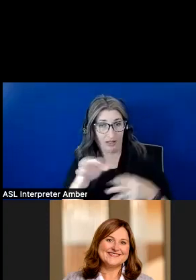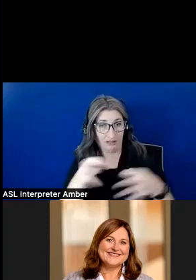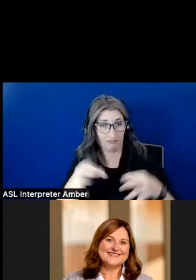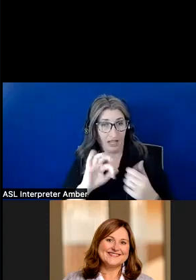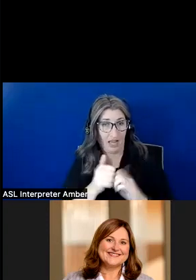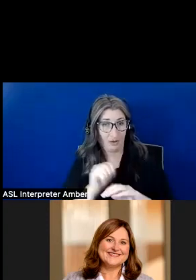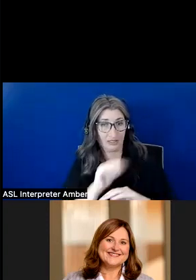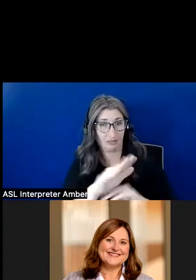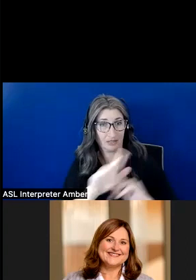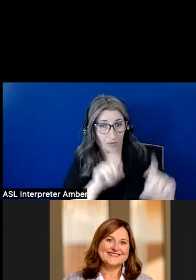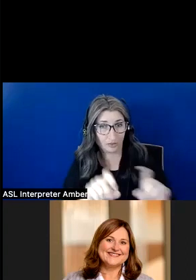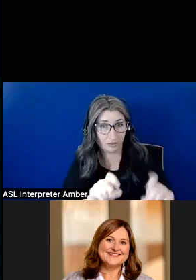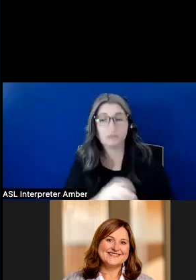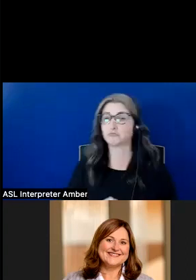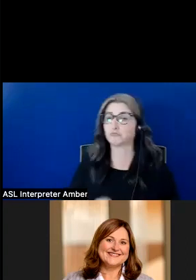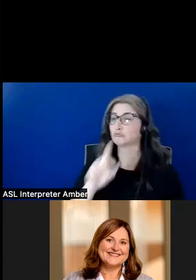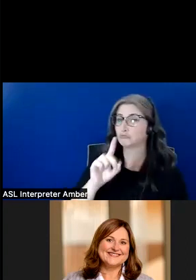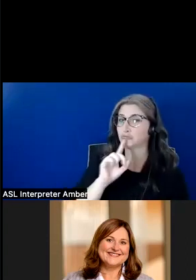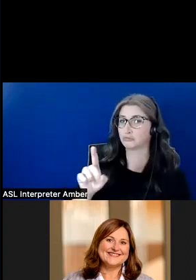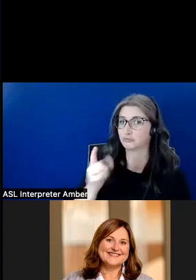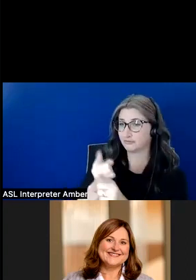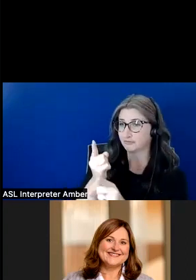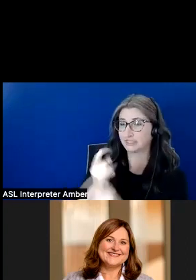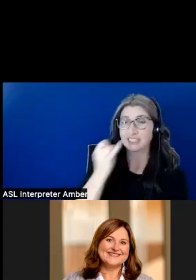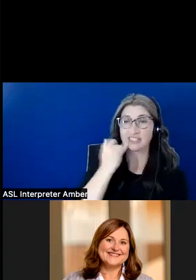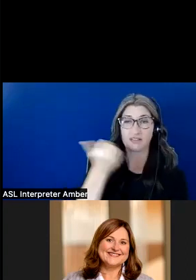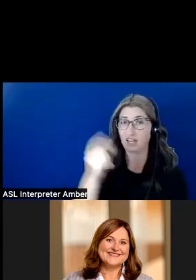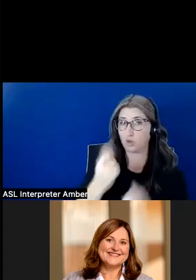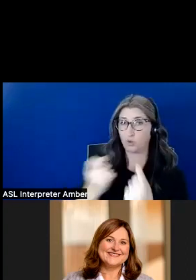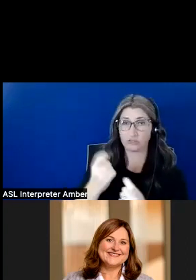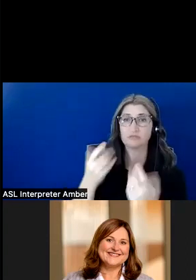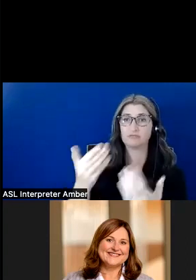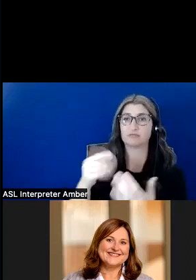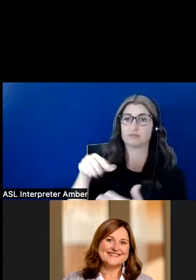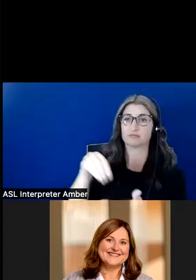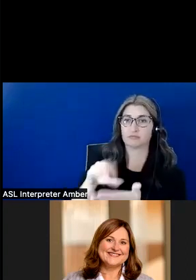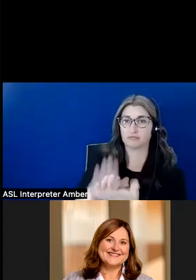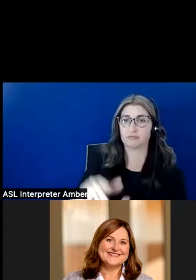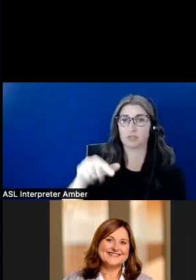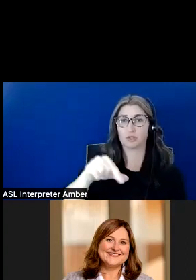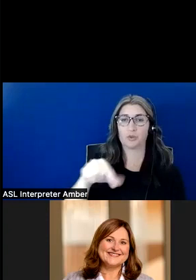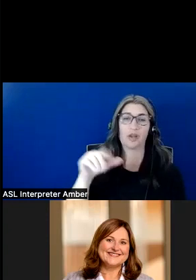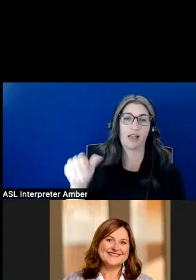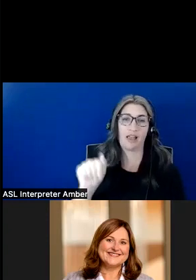Sure, you're absolutely right. If you have any questions, just pop them into the Q&A, and we'll get to them towards the